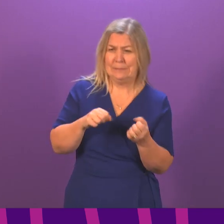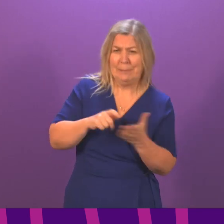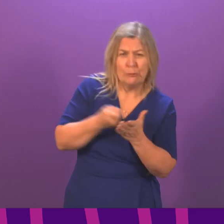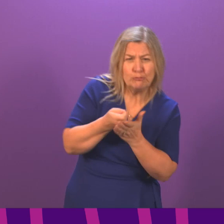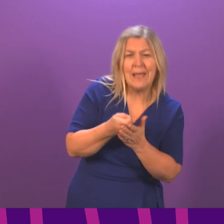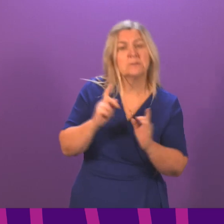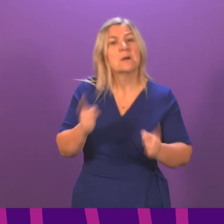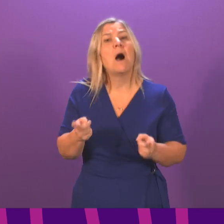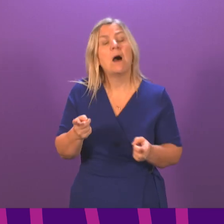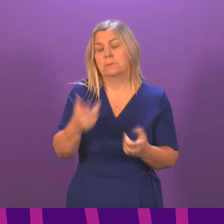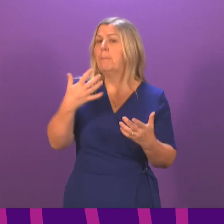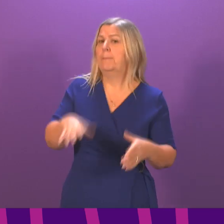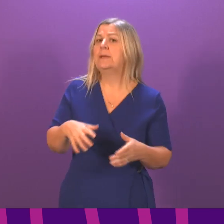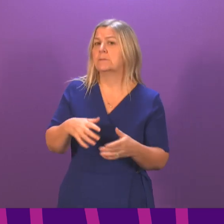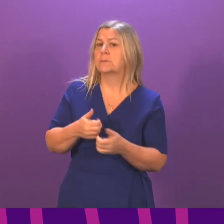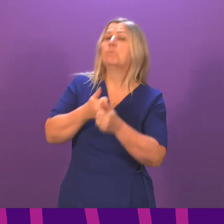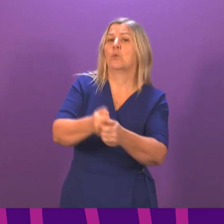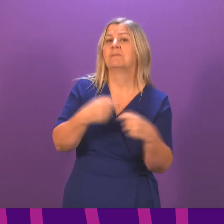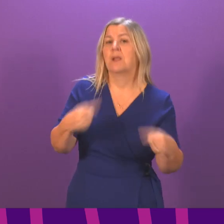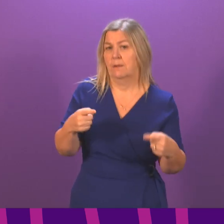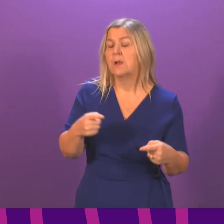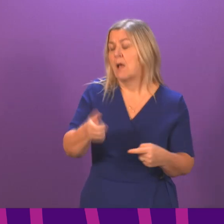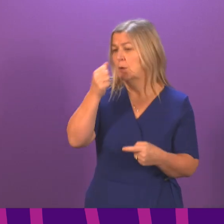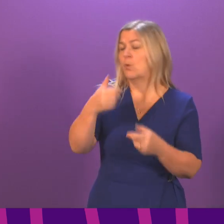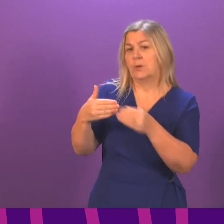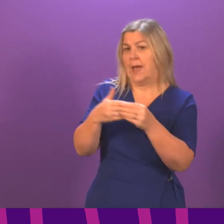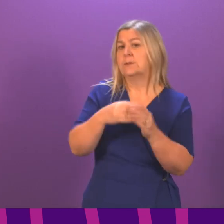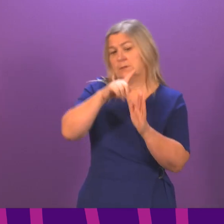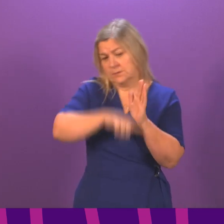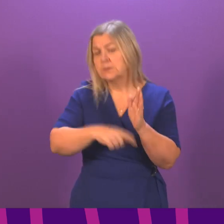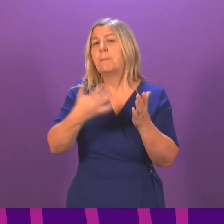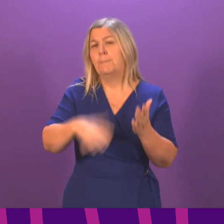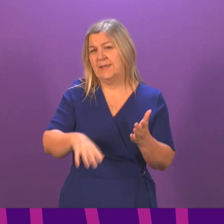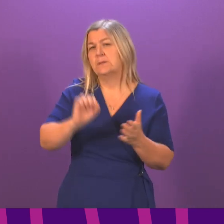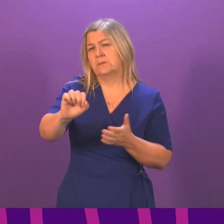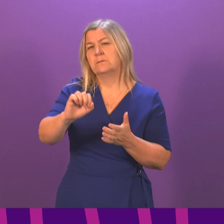has already been issued to members of the Society of Messengers-at-Arms and Sheriff